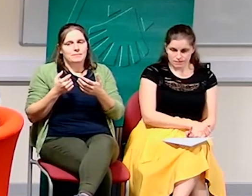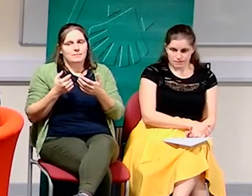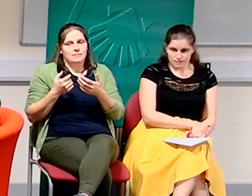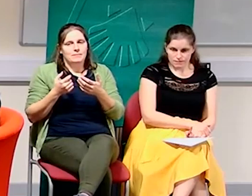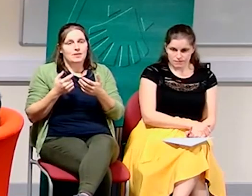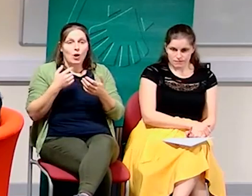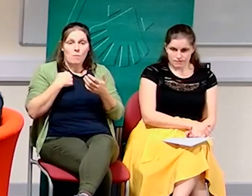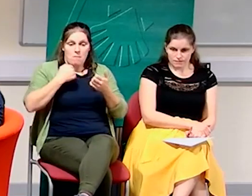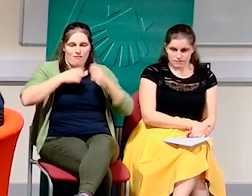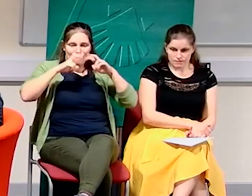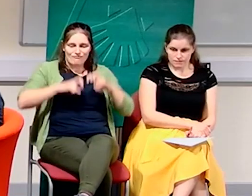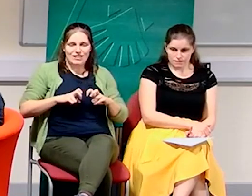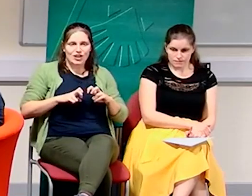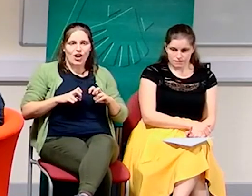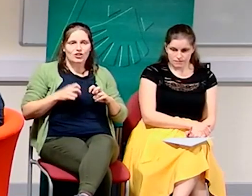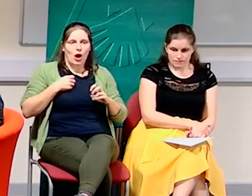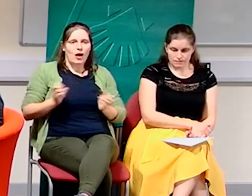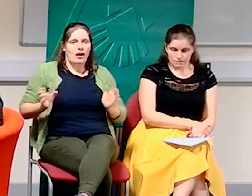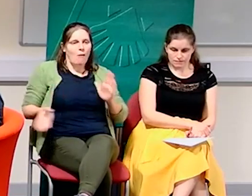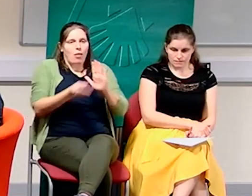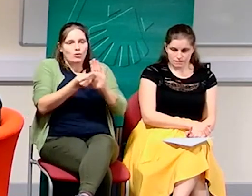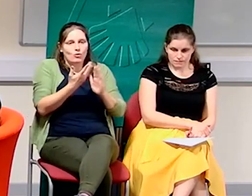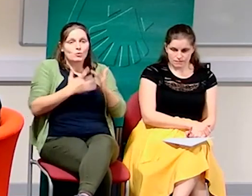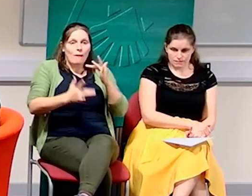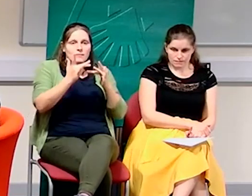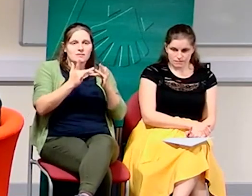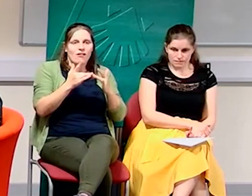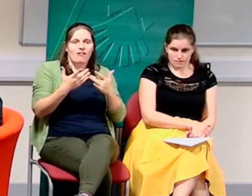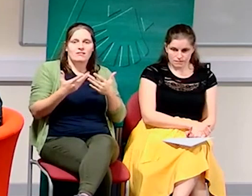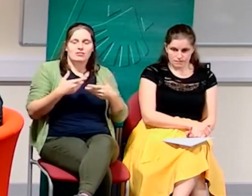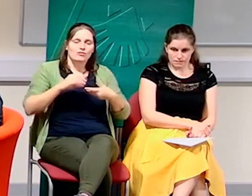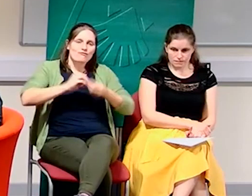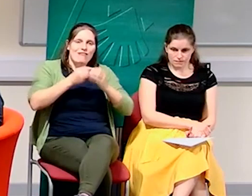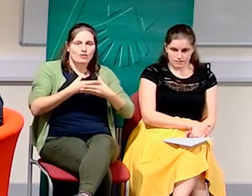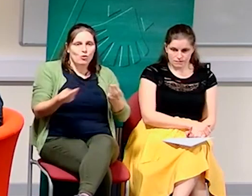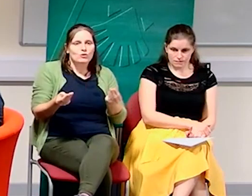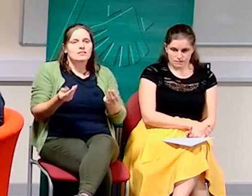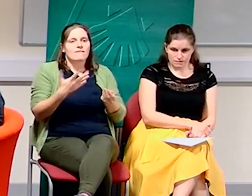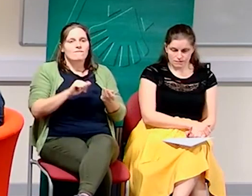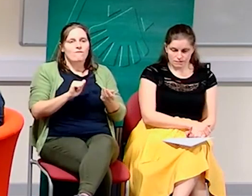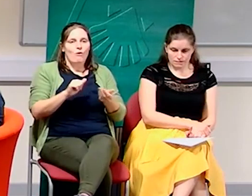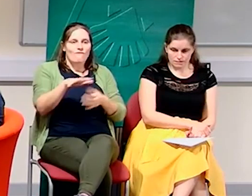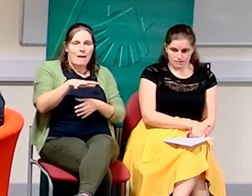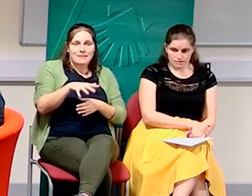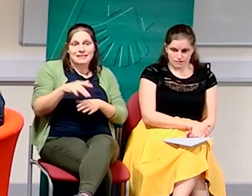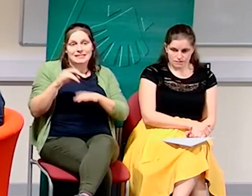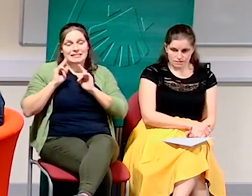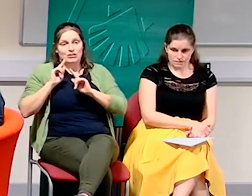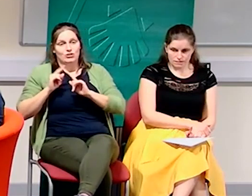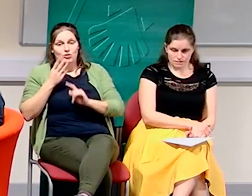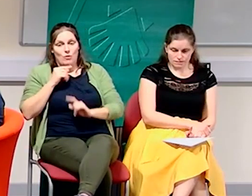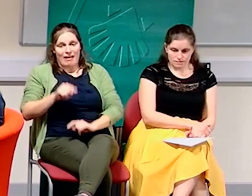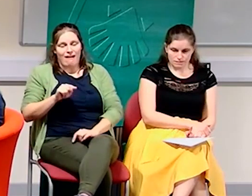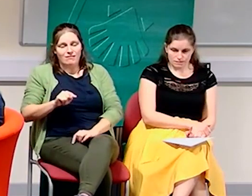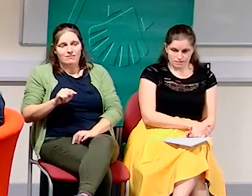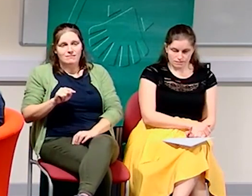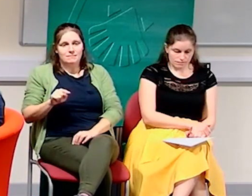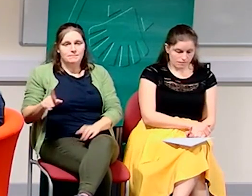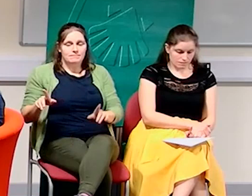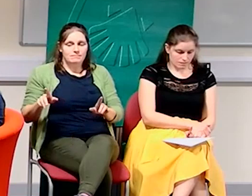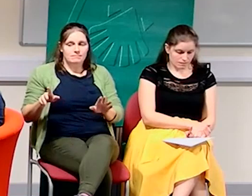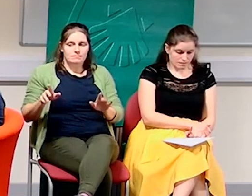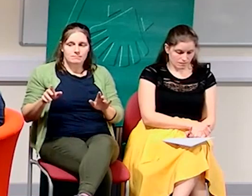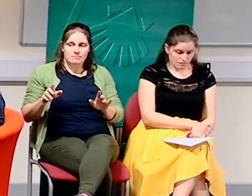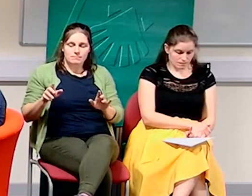websites by making open resources for teachers and families to to use um uh but also by talking to my